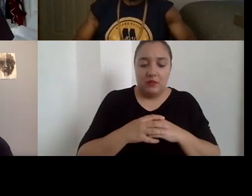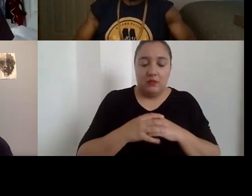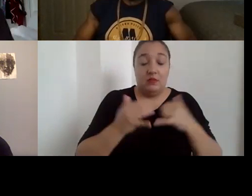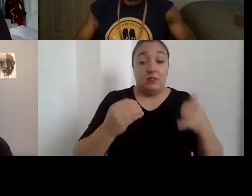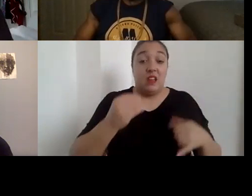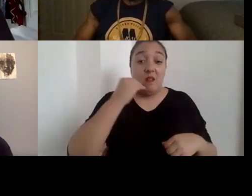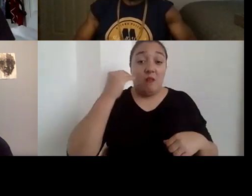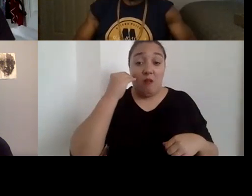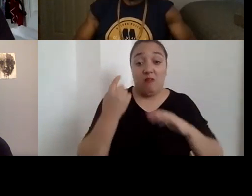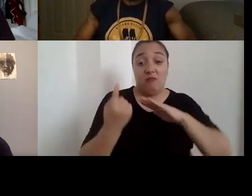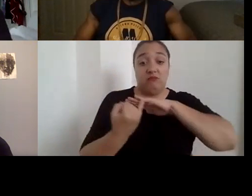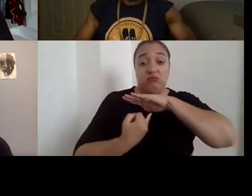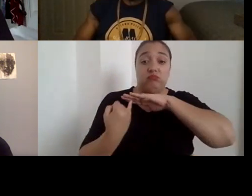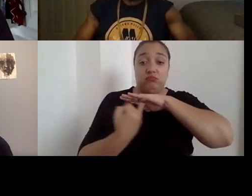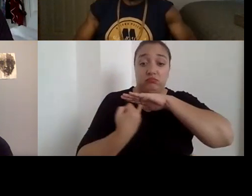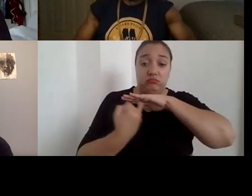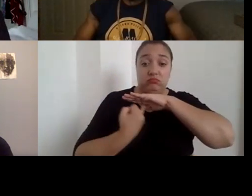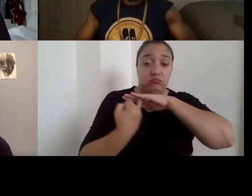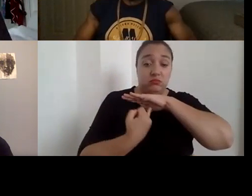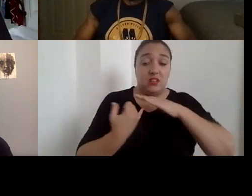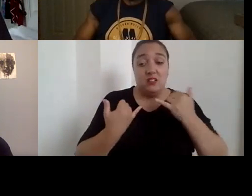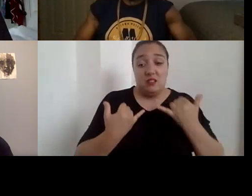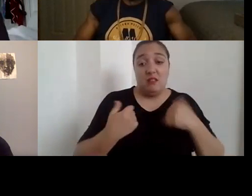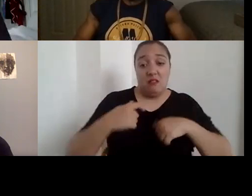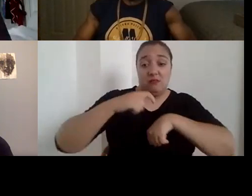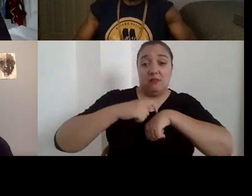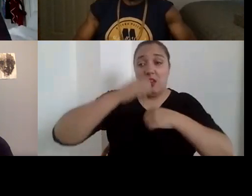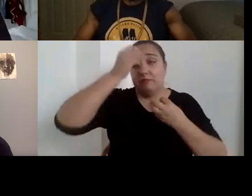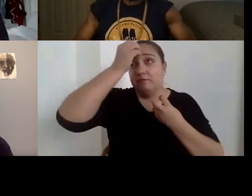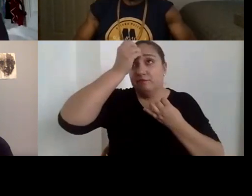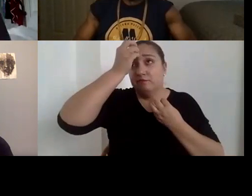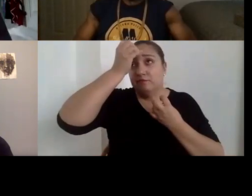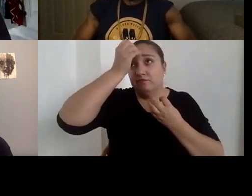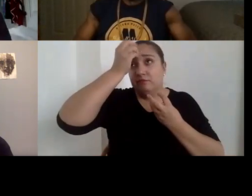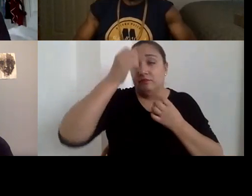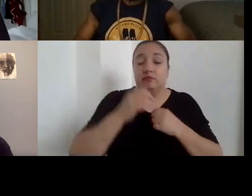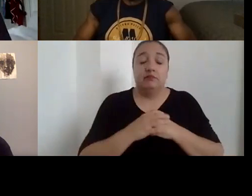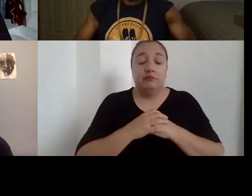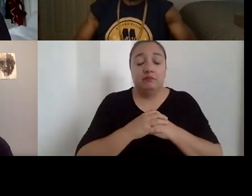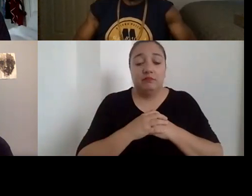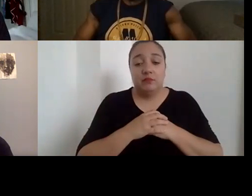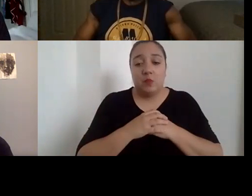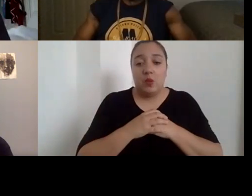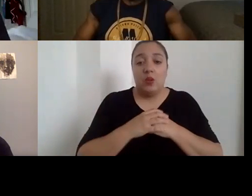So committing to these reprioritizations of things that I